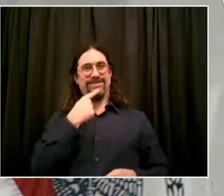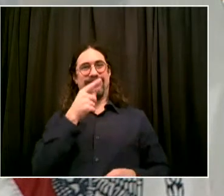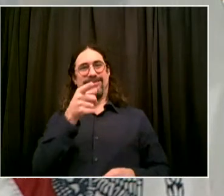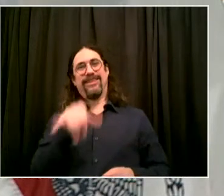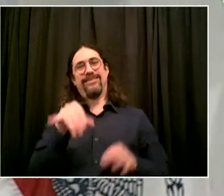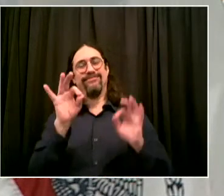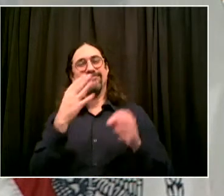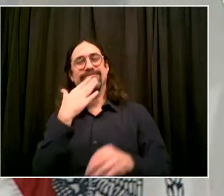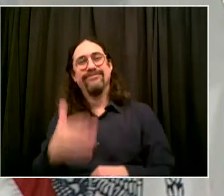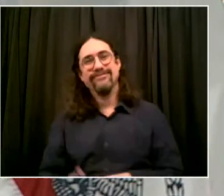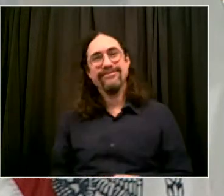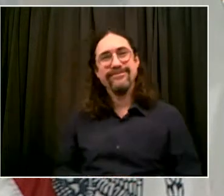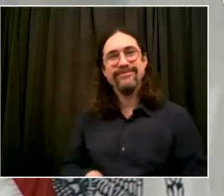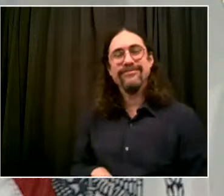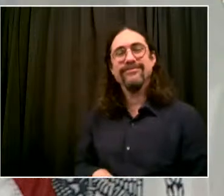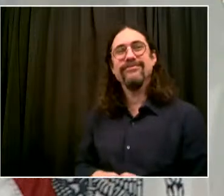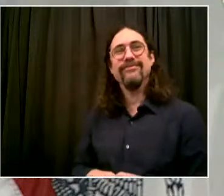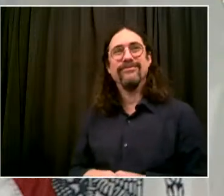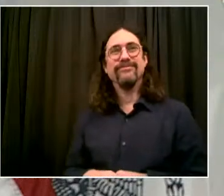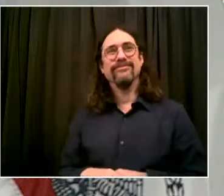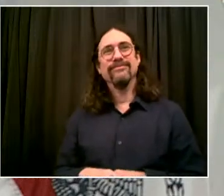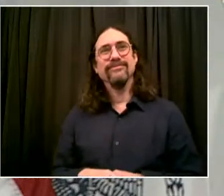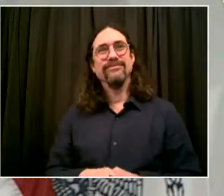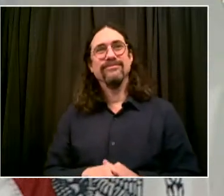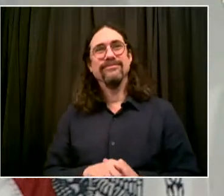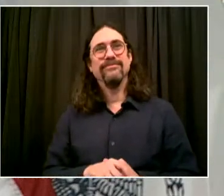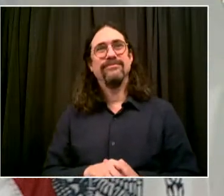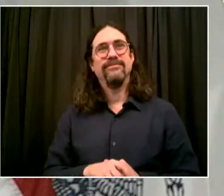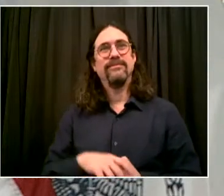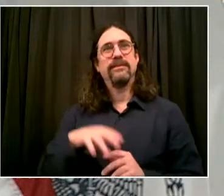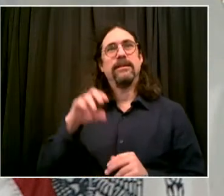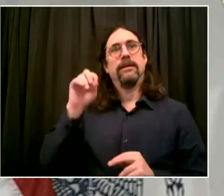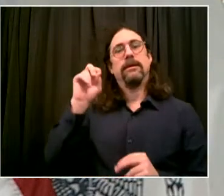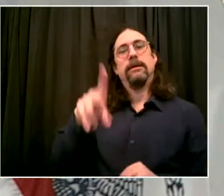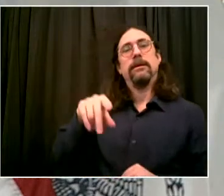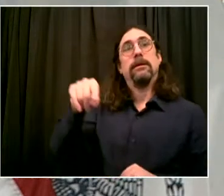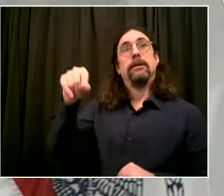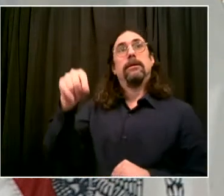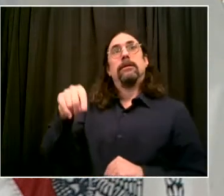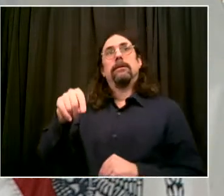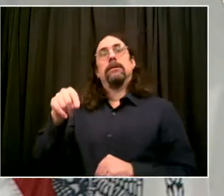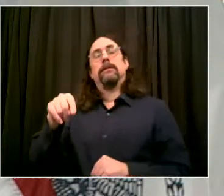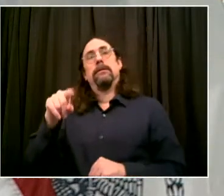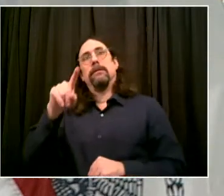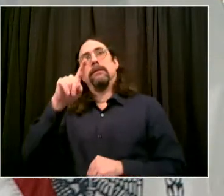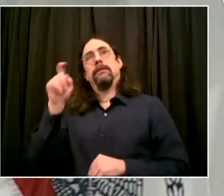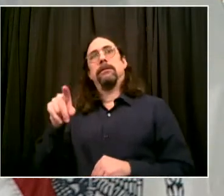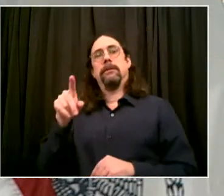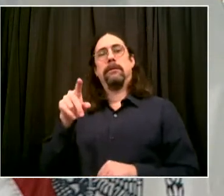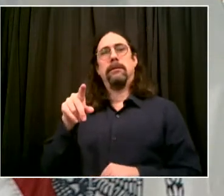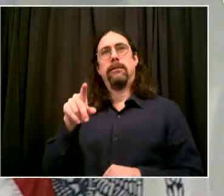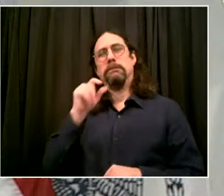GO A LITTLE OFF F TOPIC TO A VERY BROOKLYN TOPIC. A YEAR AGO YOUR